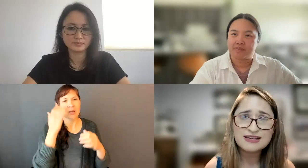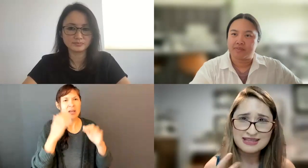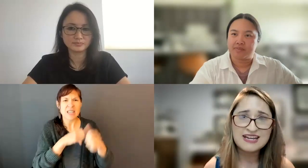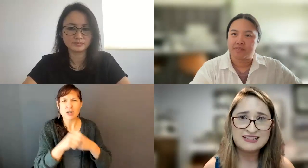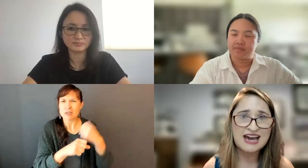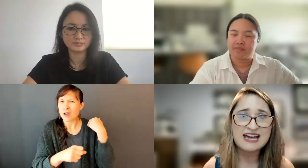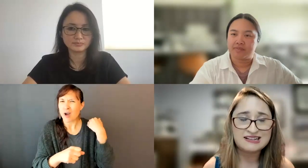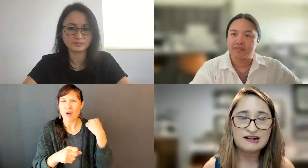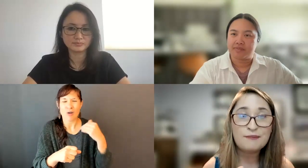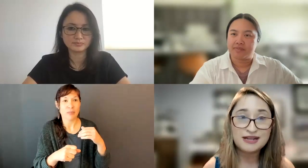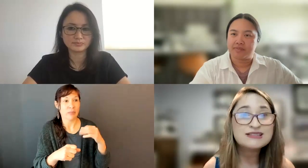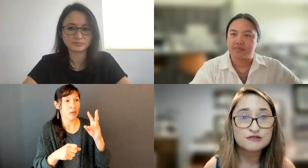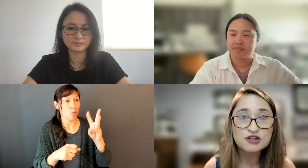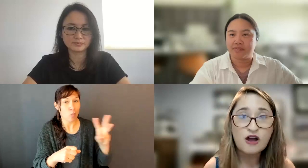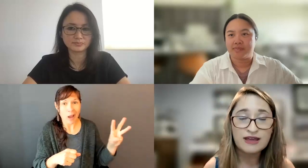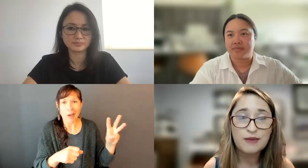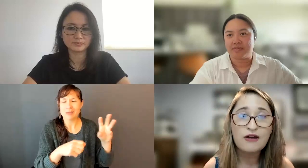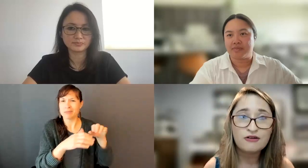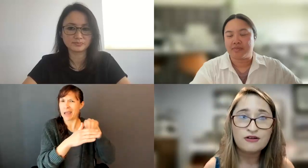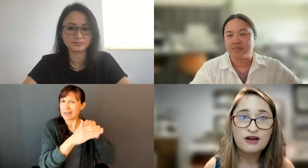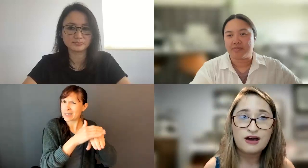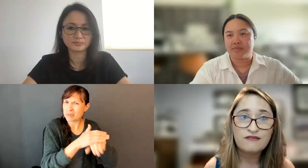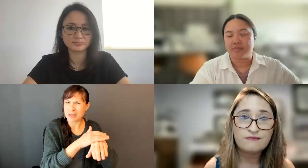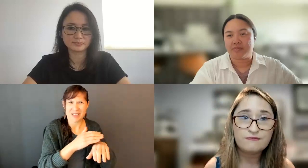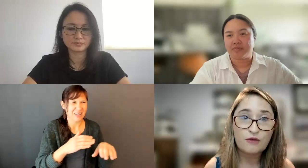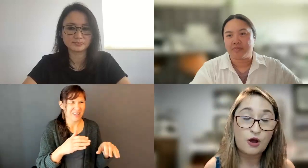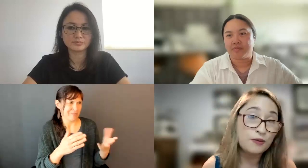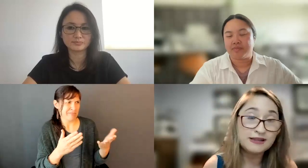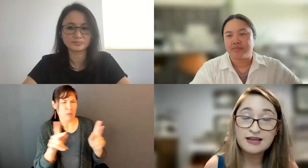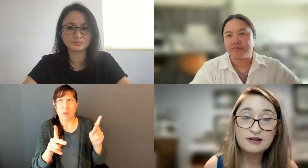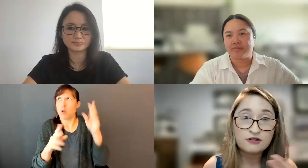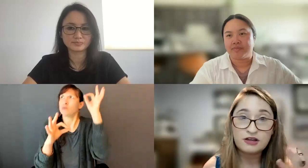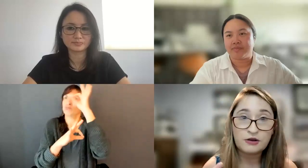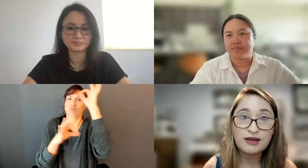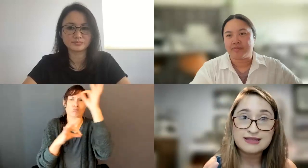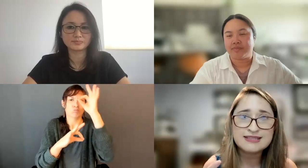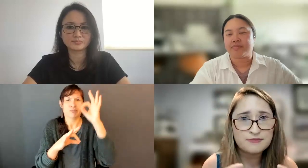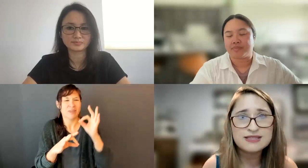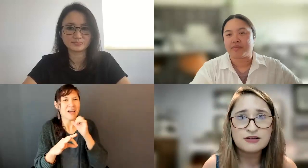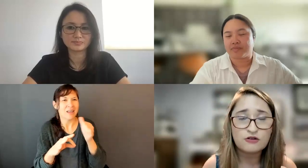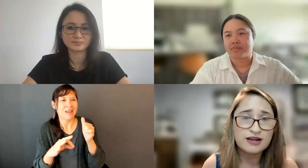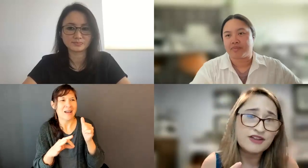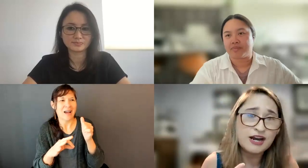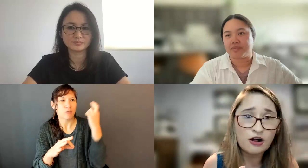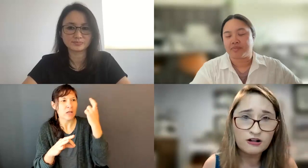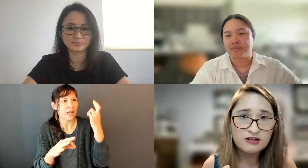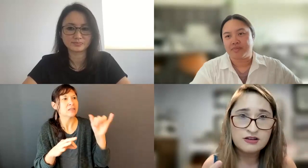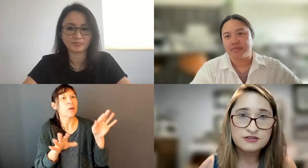wasn't really a thing that companies were talking about openly or, you know, as a big deal or even at all.